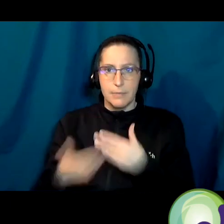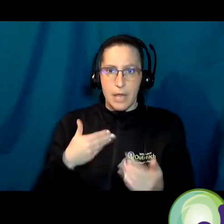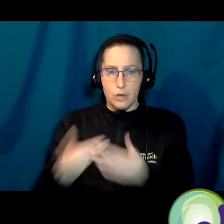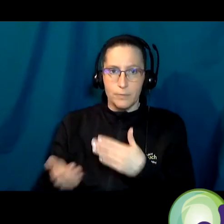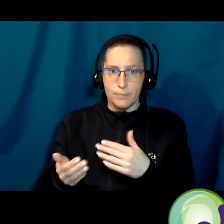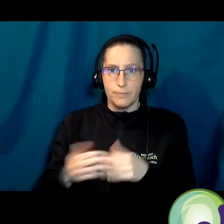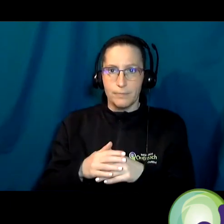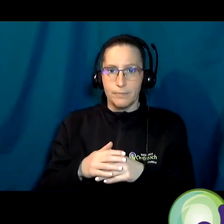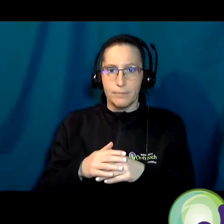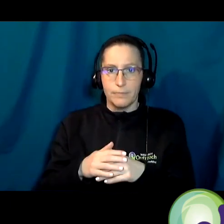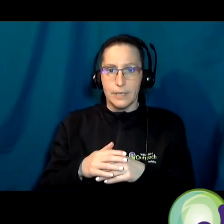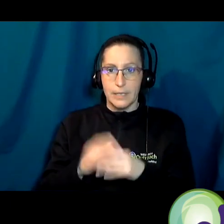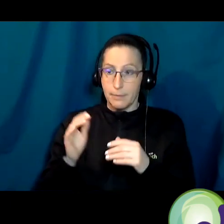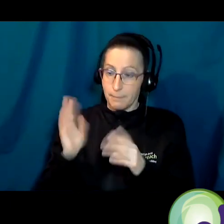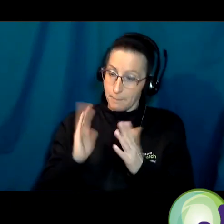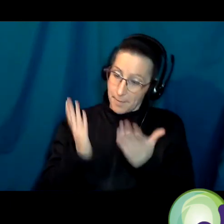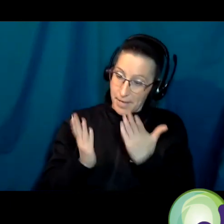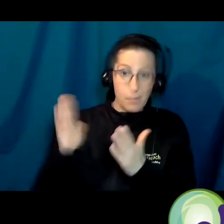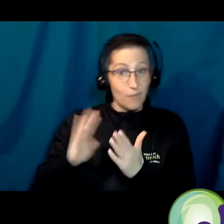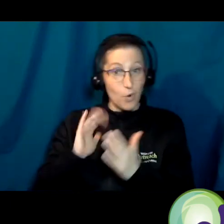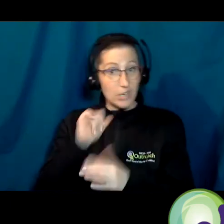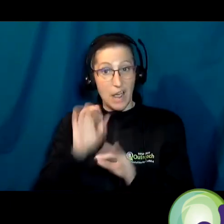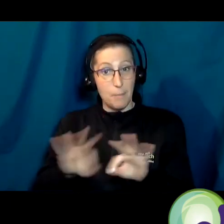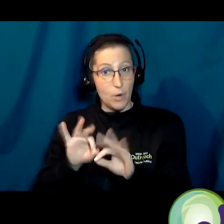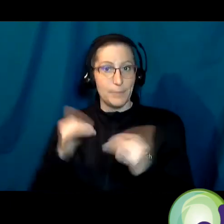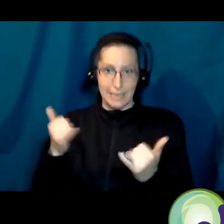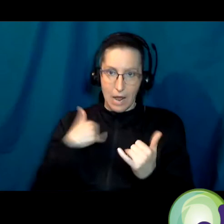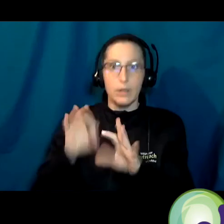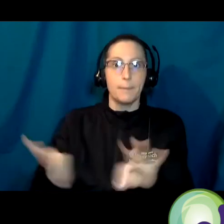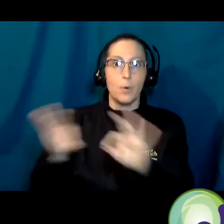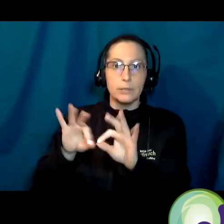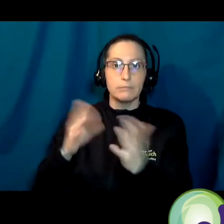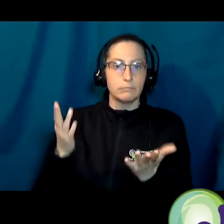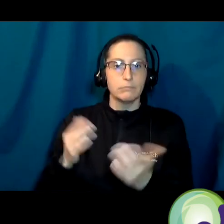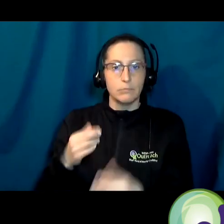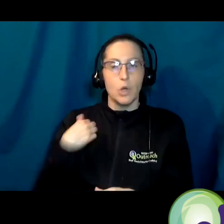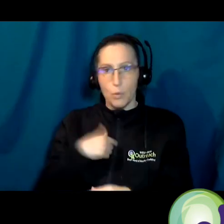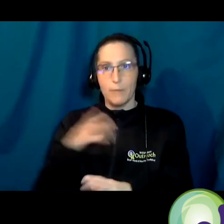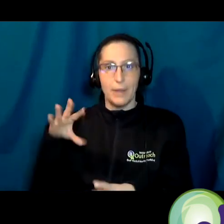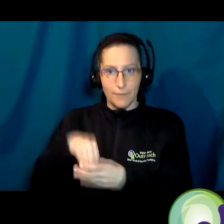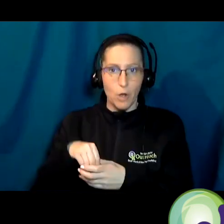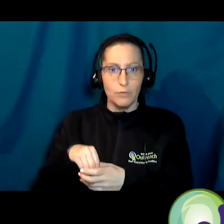function at the time and we're happy to say that we have been in some component part of that.